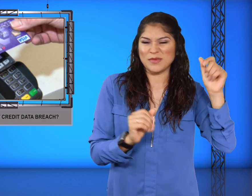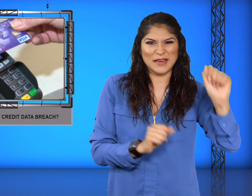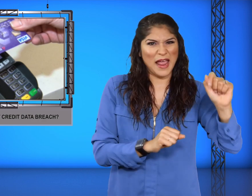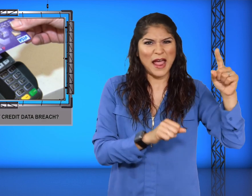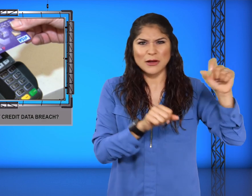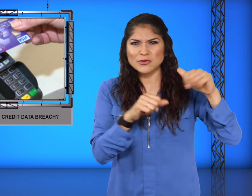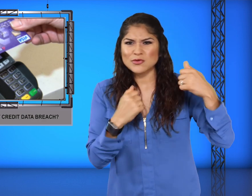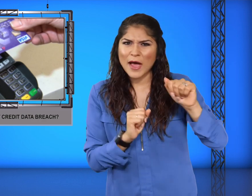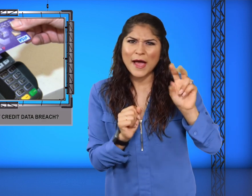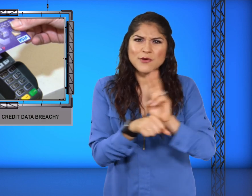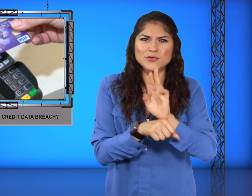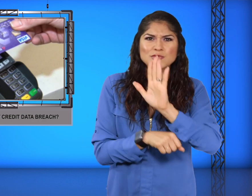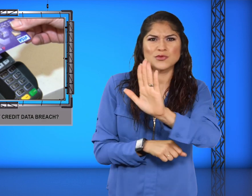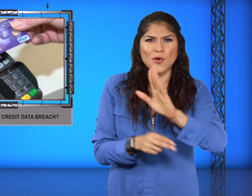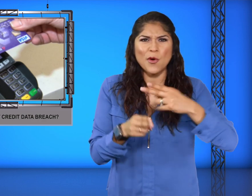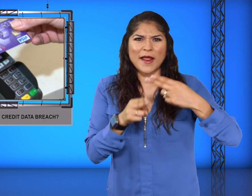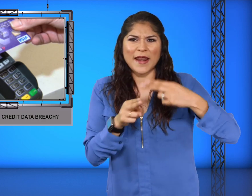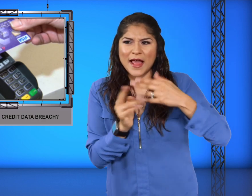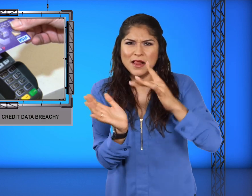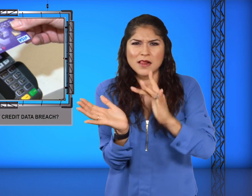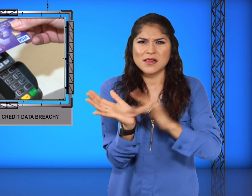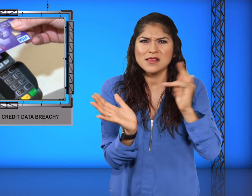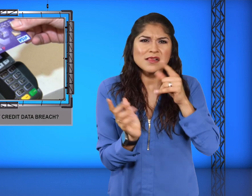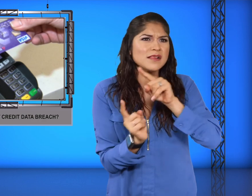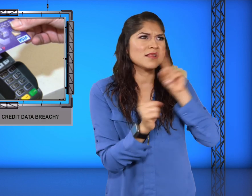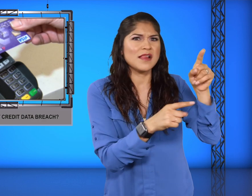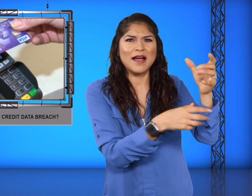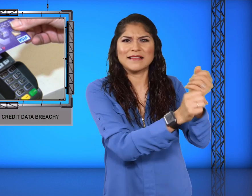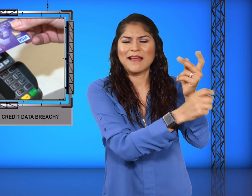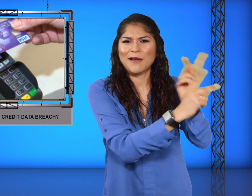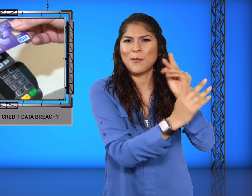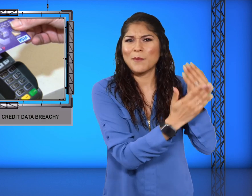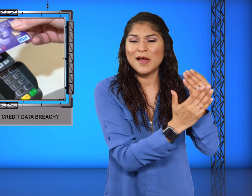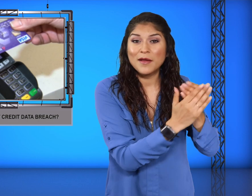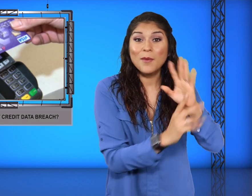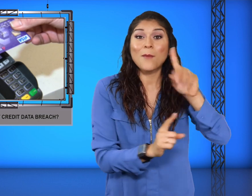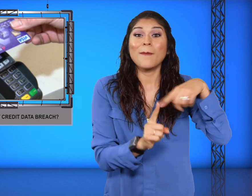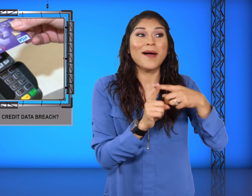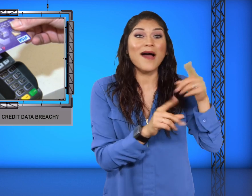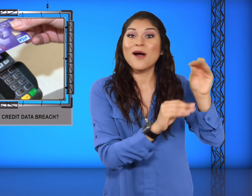This ensures that no one will try to take a loan in your name.